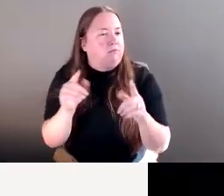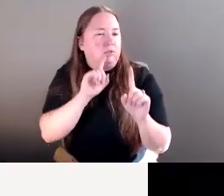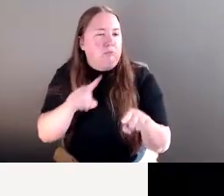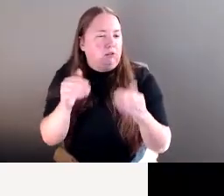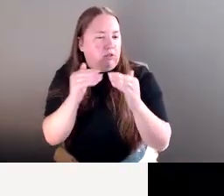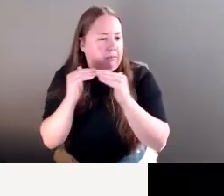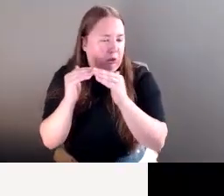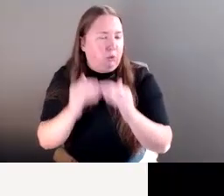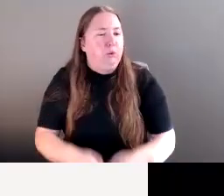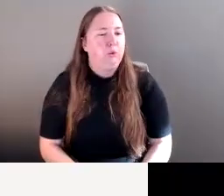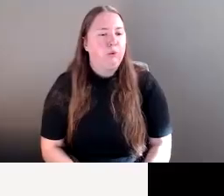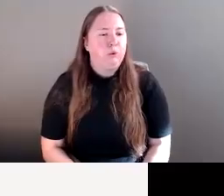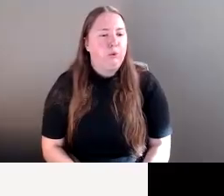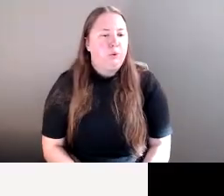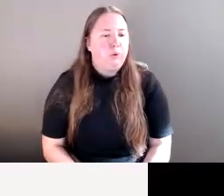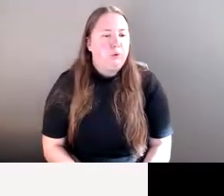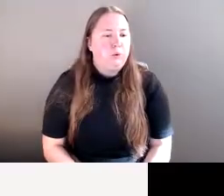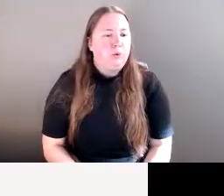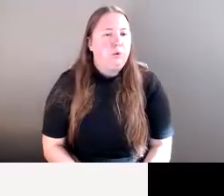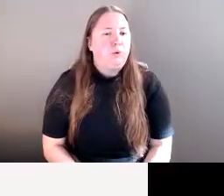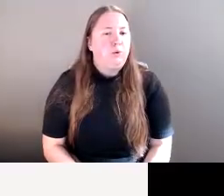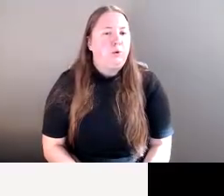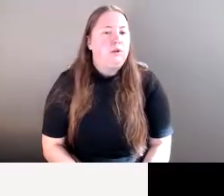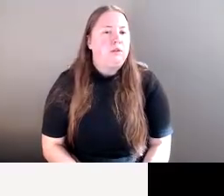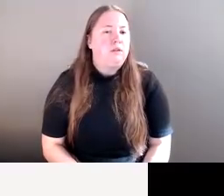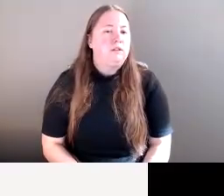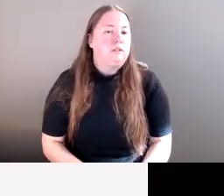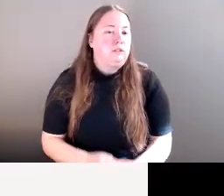Now, to create the checkpoints, you must select Graded